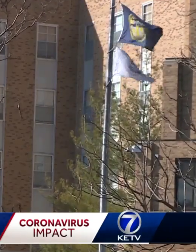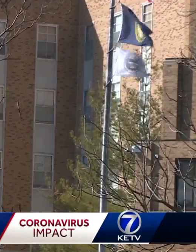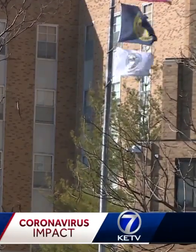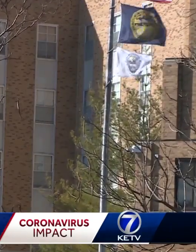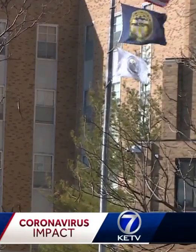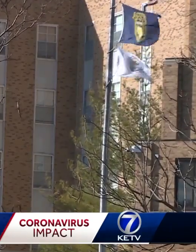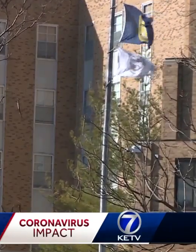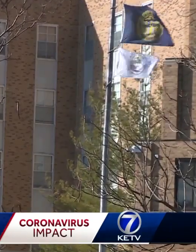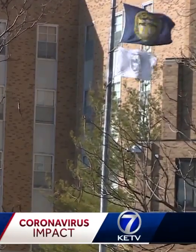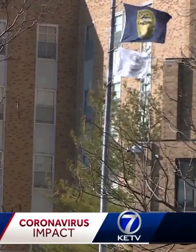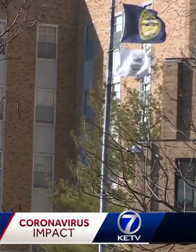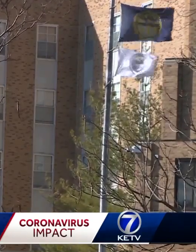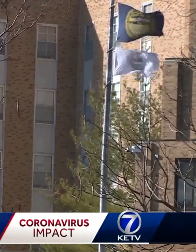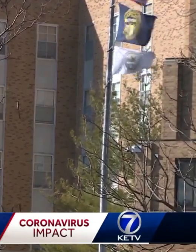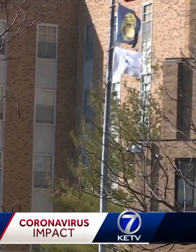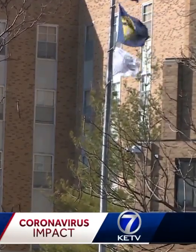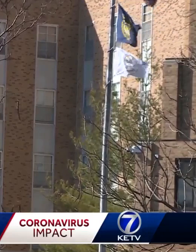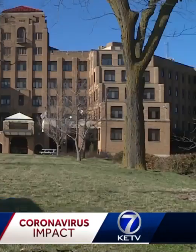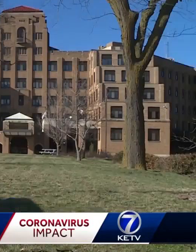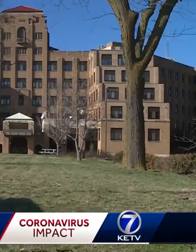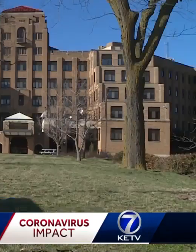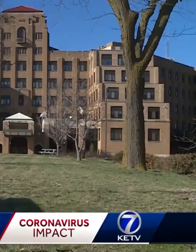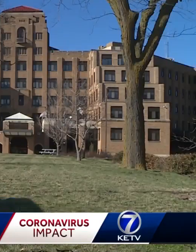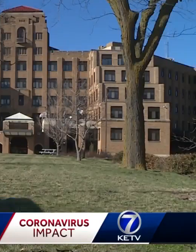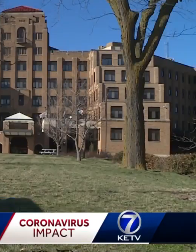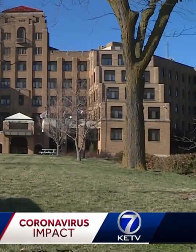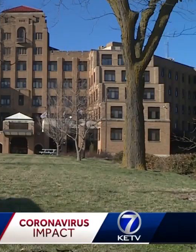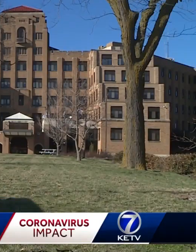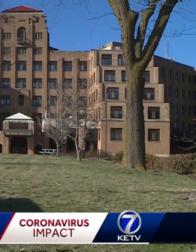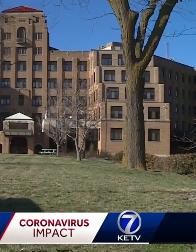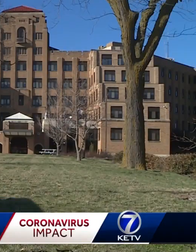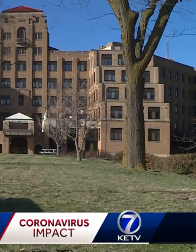A STRONG REBUKE FROM DOUGLAS COUNTY HEALTH DIRECTOR DR. ADI POUR.